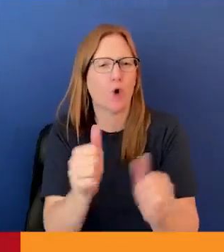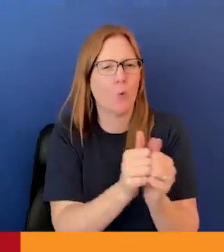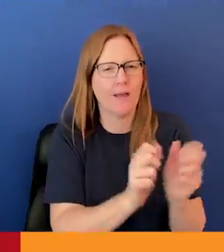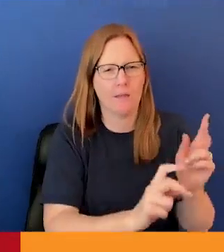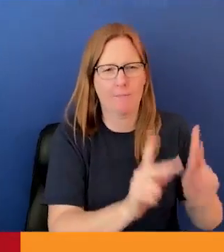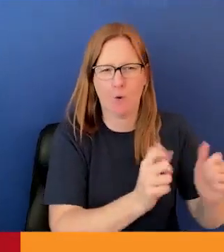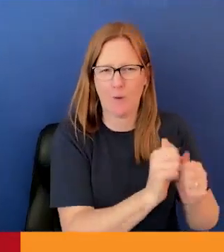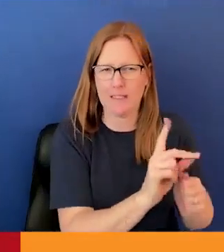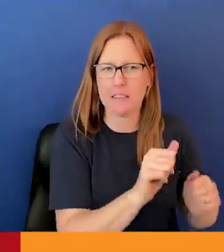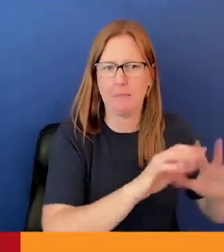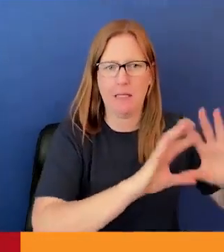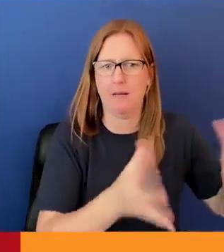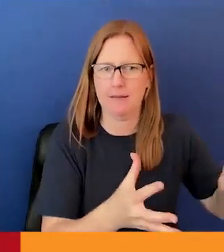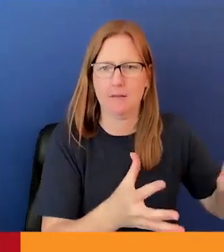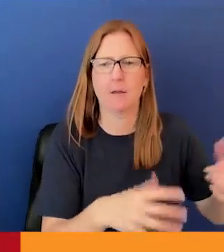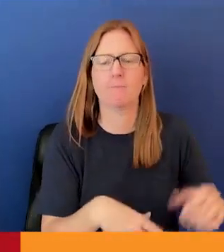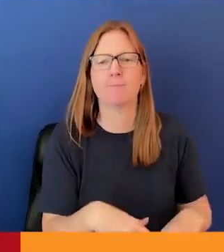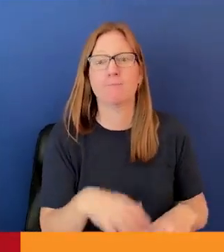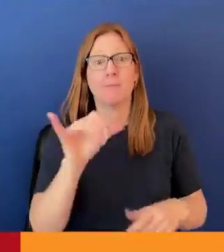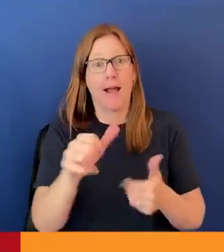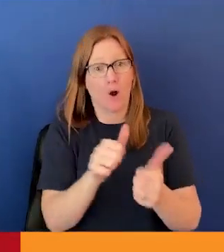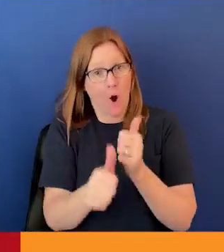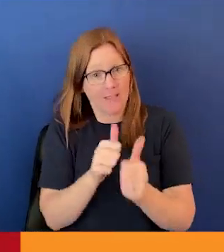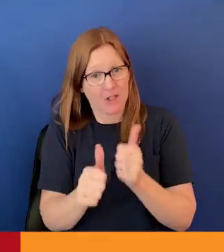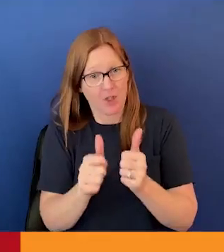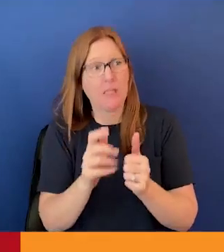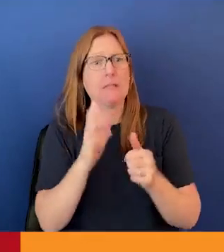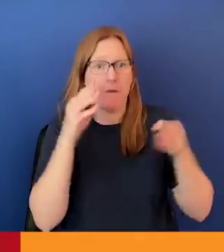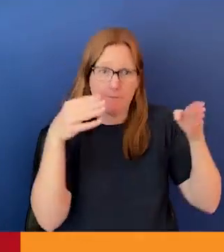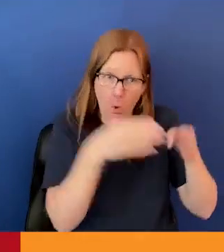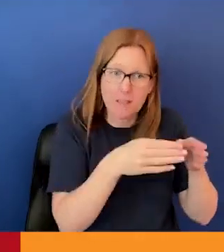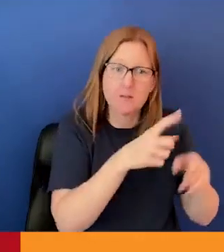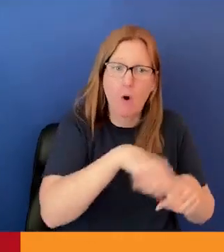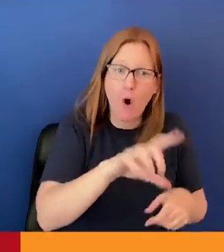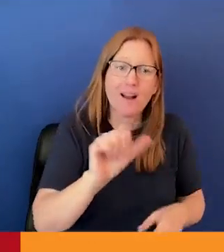And while the competition is focused on caregivers of individuals